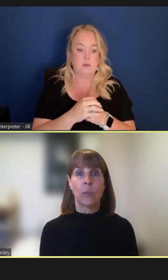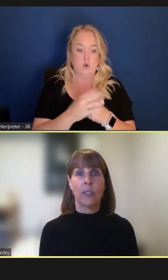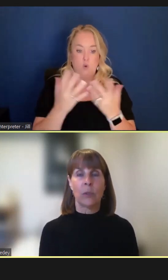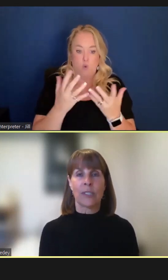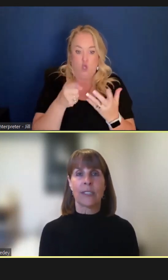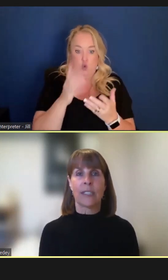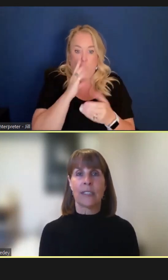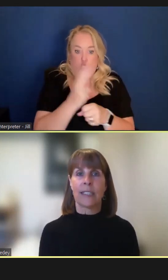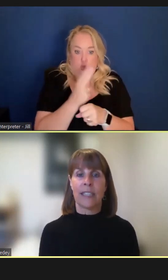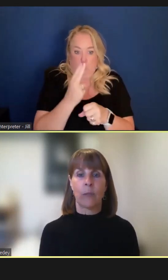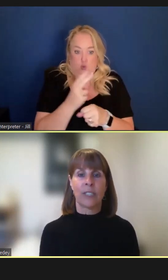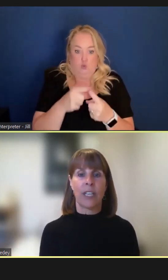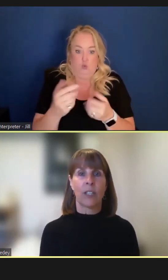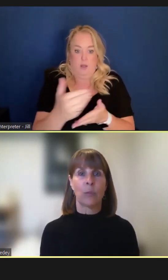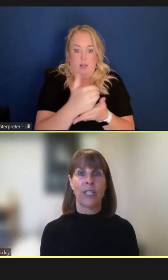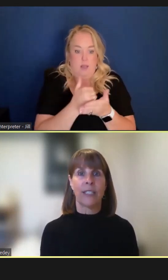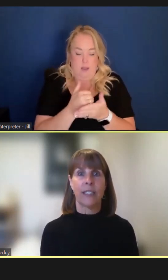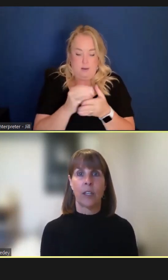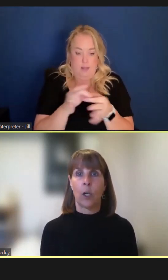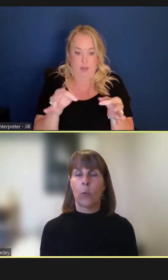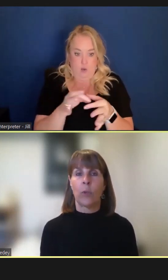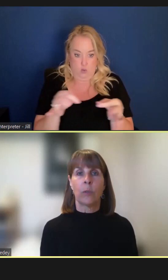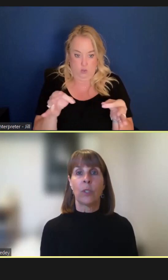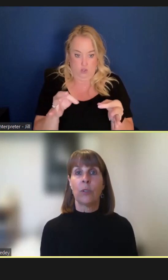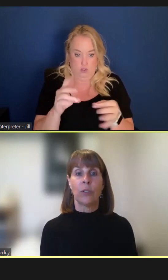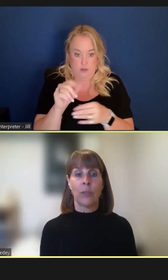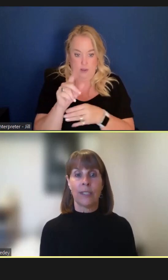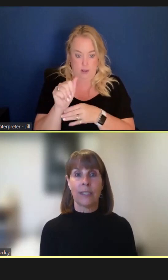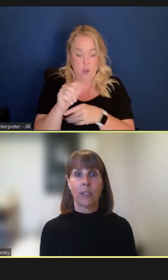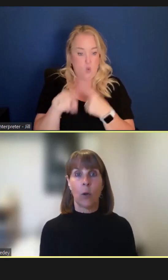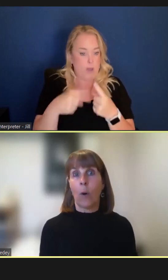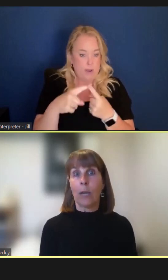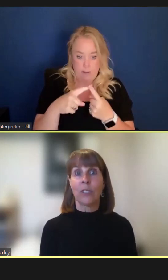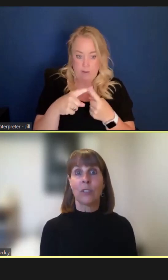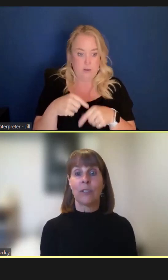using to collect language outcome data when will you do it why would you even